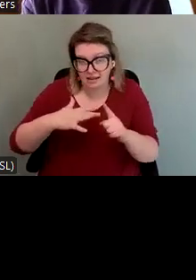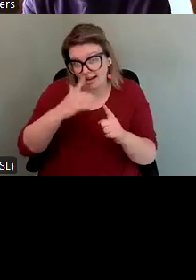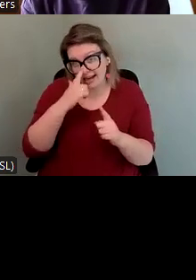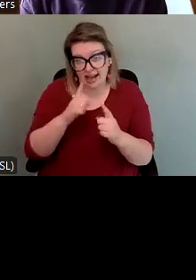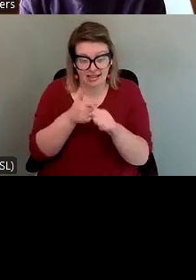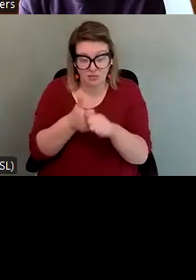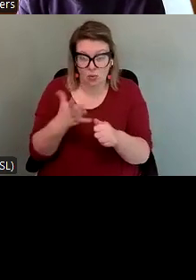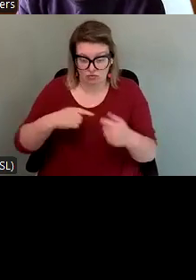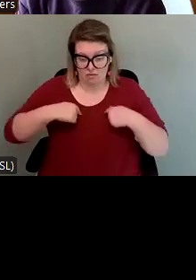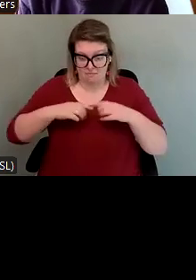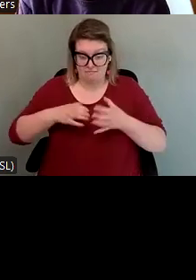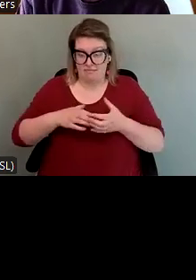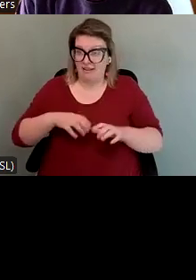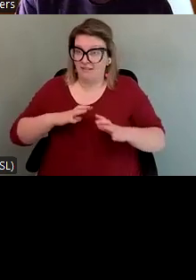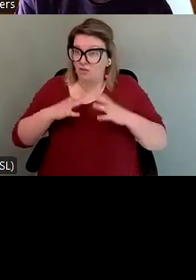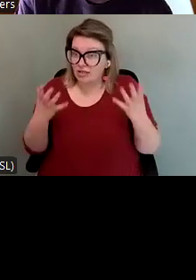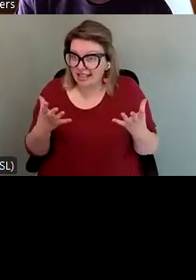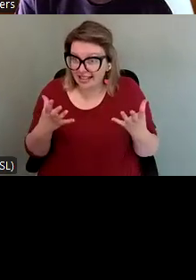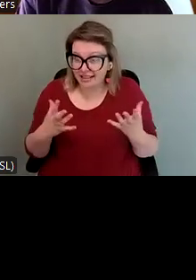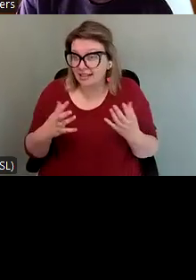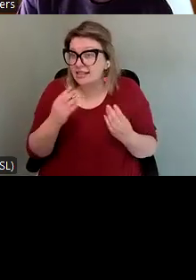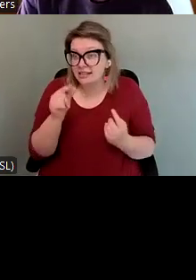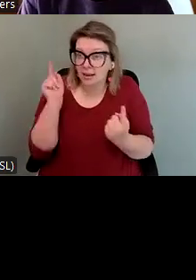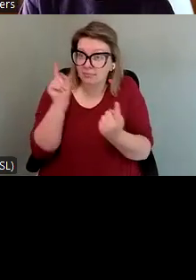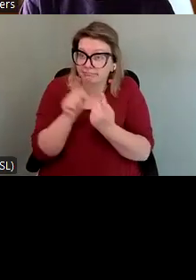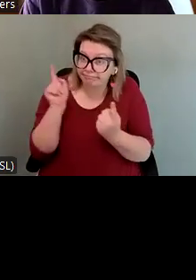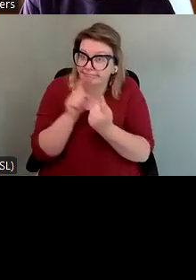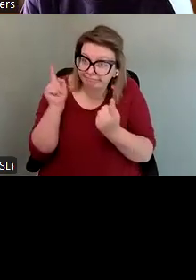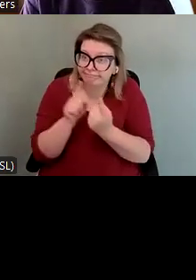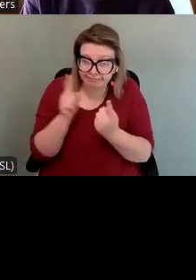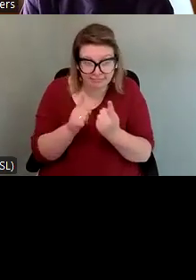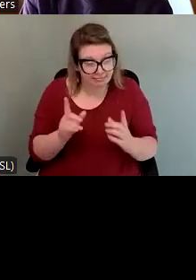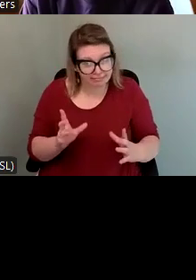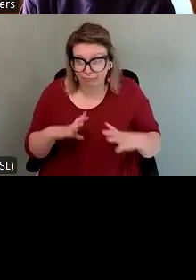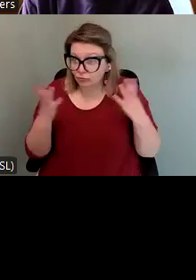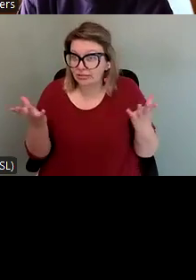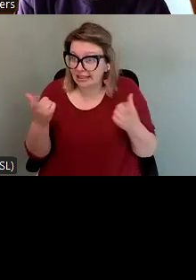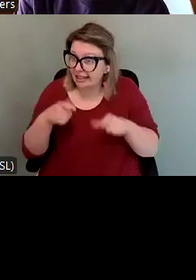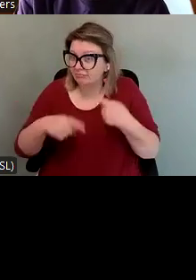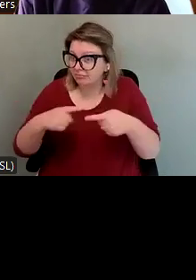Even after you've had many, many, many sessions with us, we've got a team of tech champions waiting to help you.